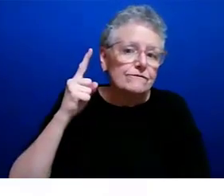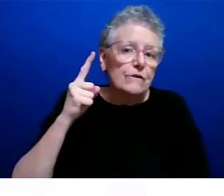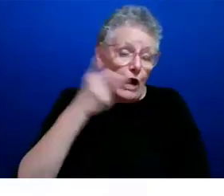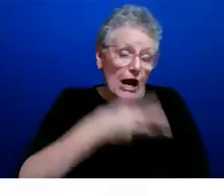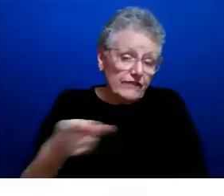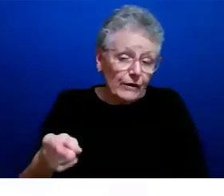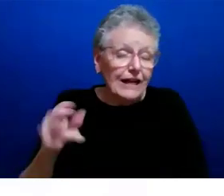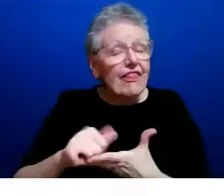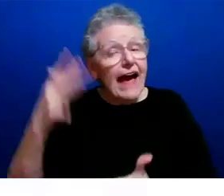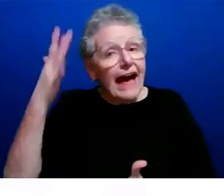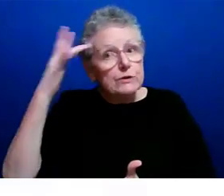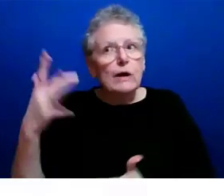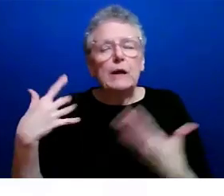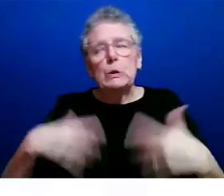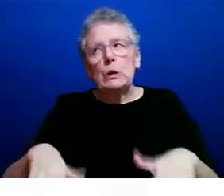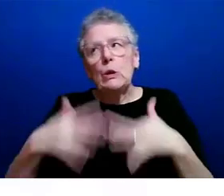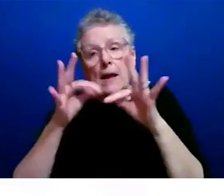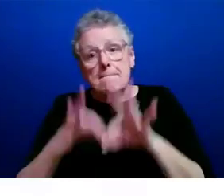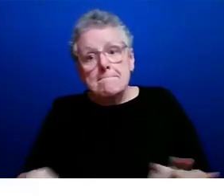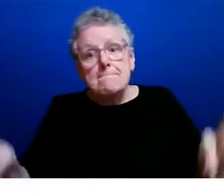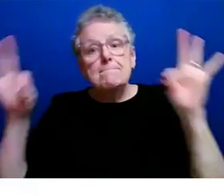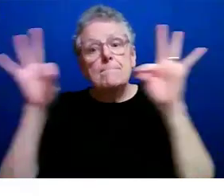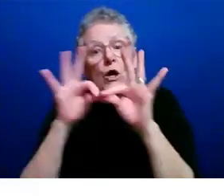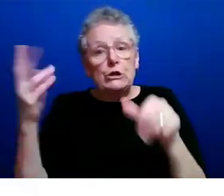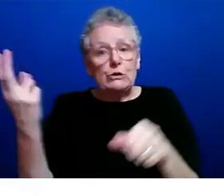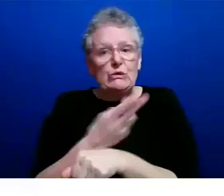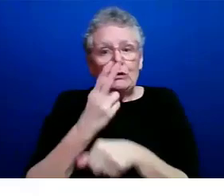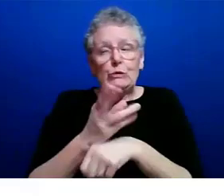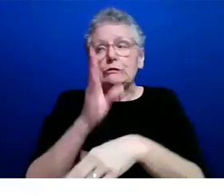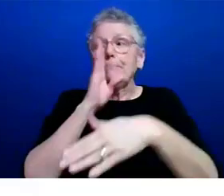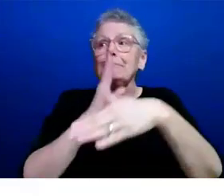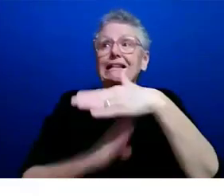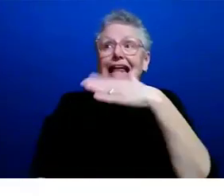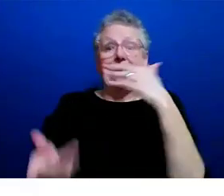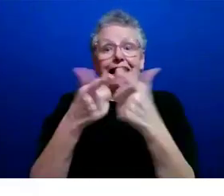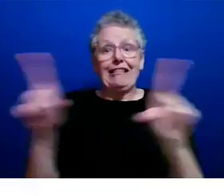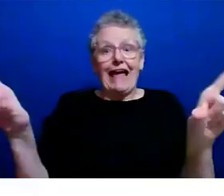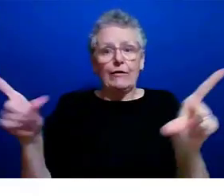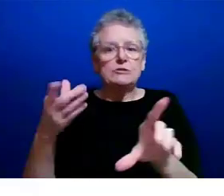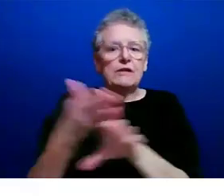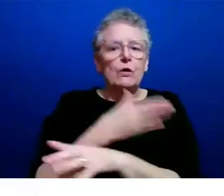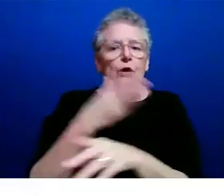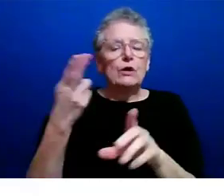which is why it's also important to use plain language before using acronyms